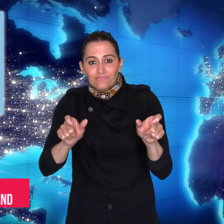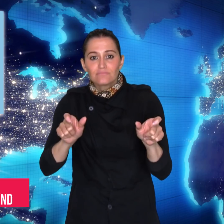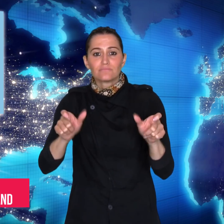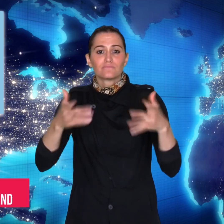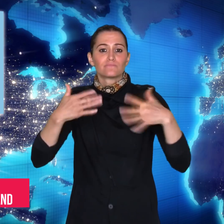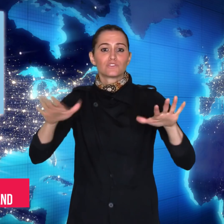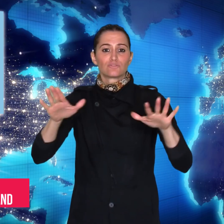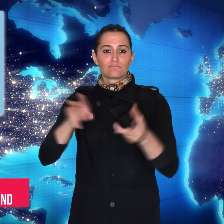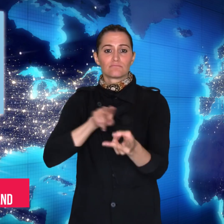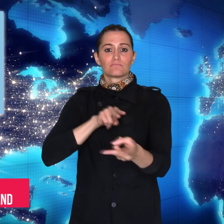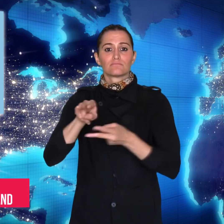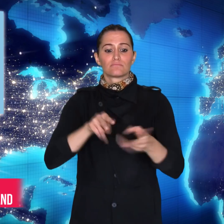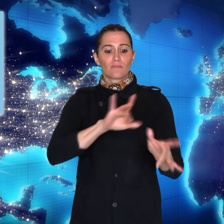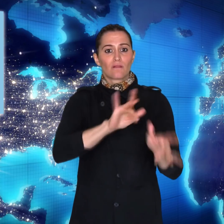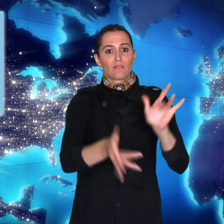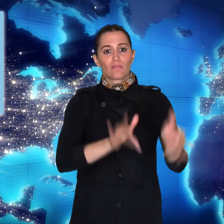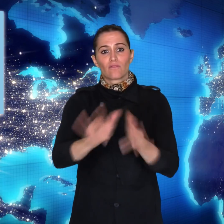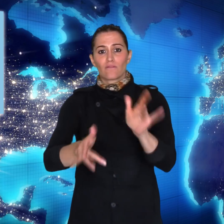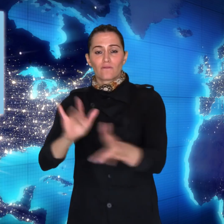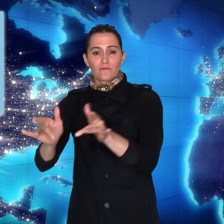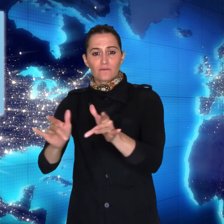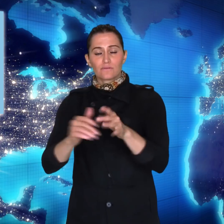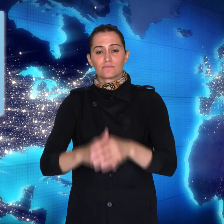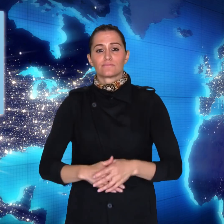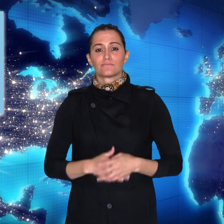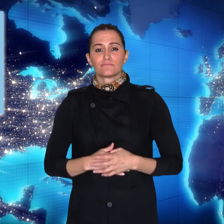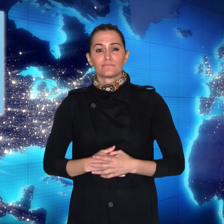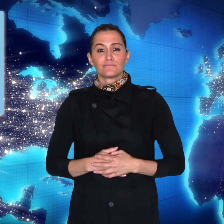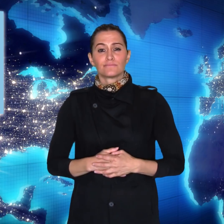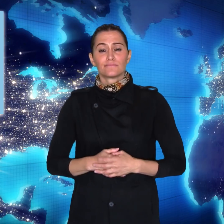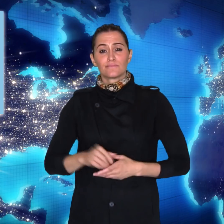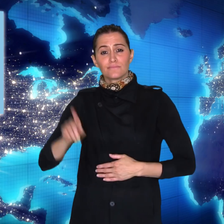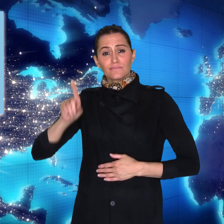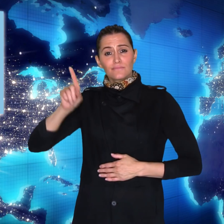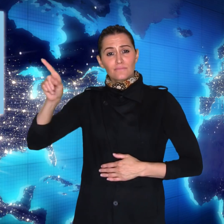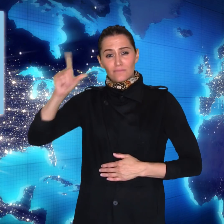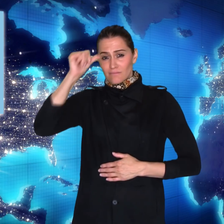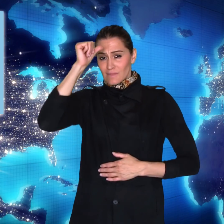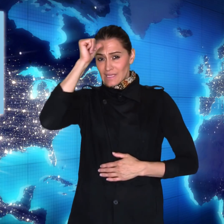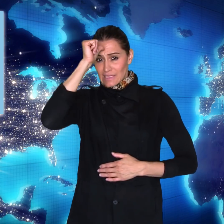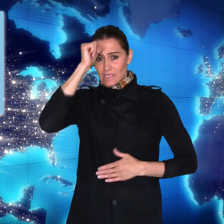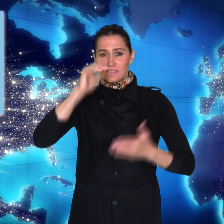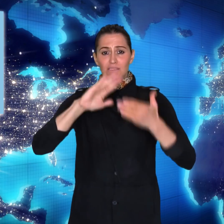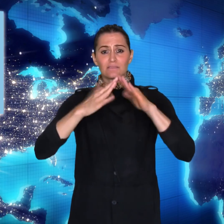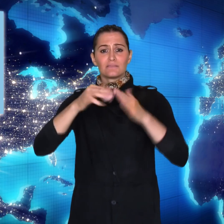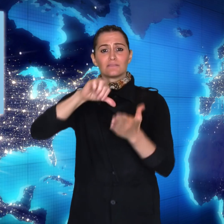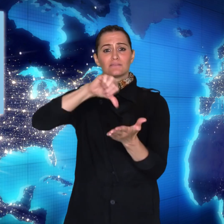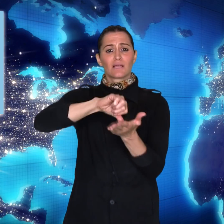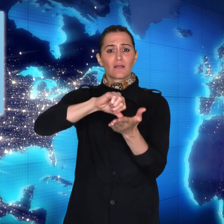Police in the Indian town of Karjat are